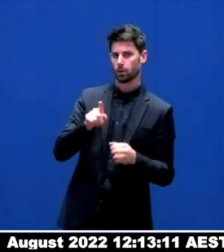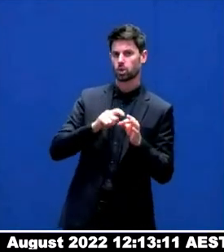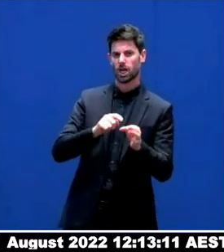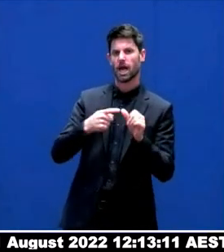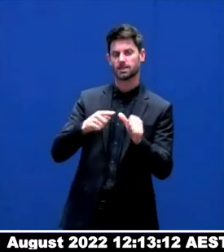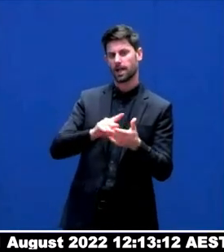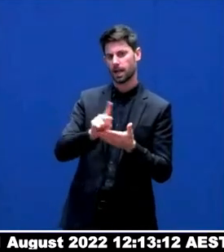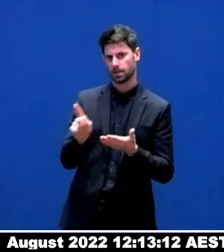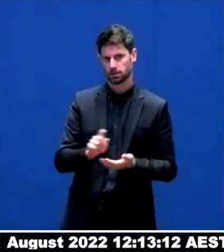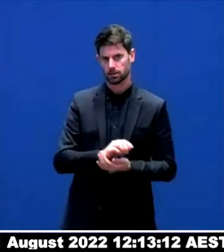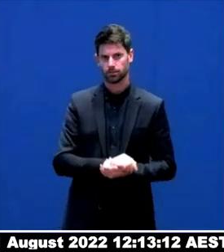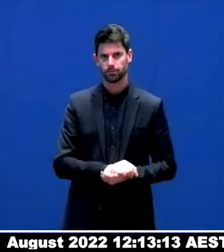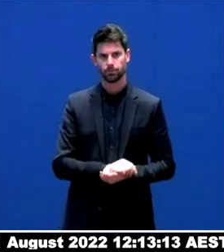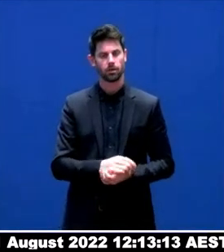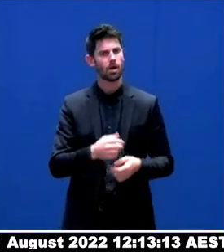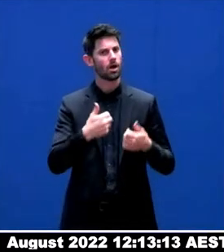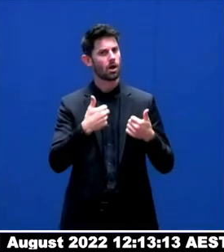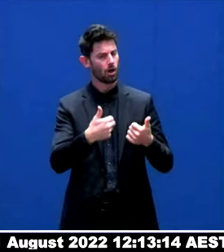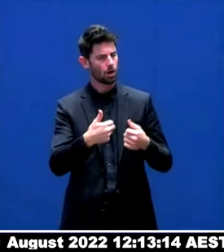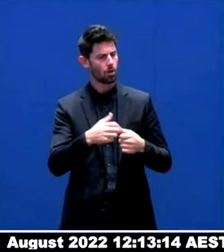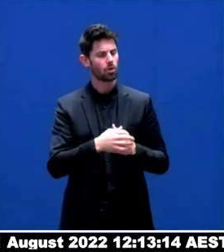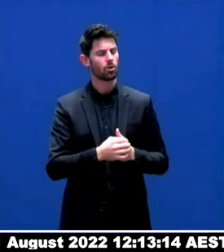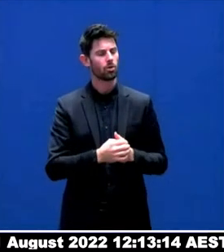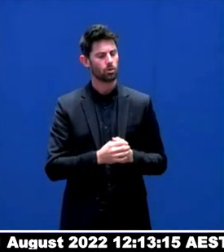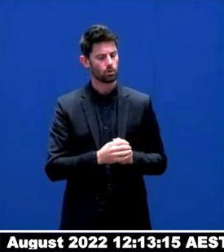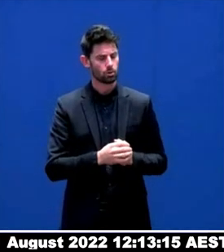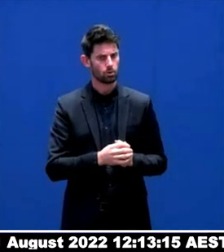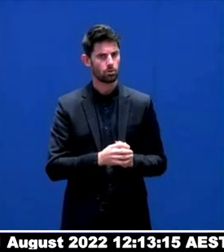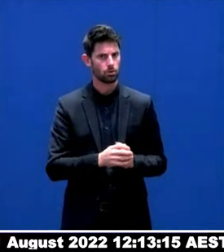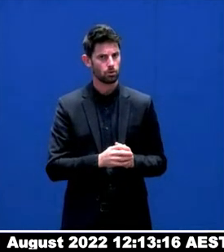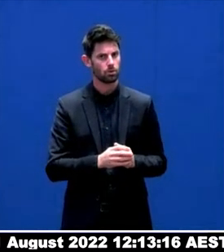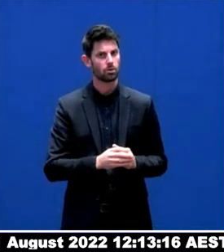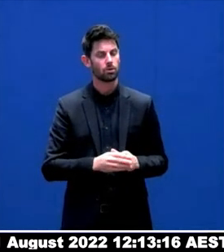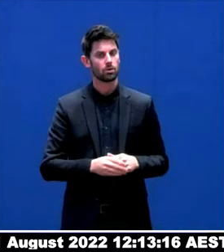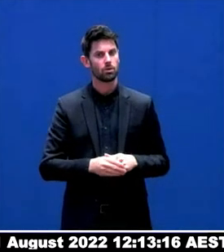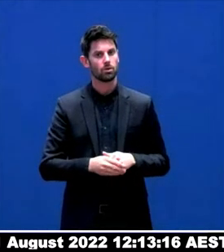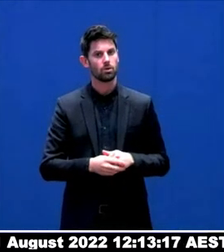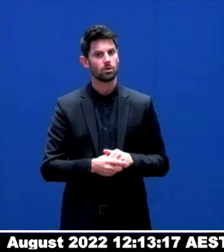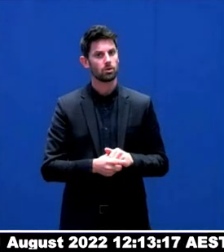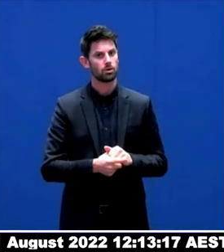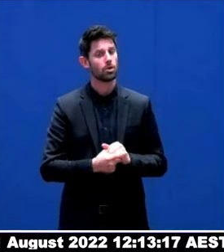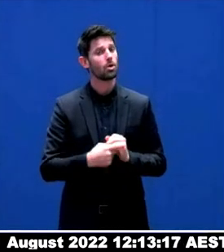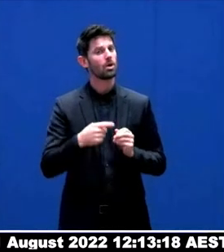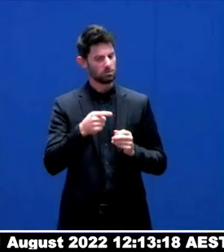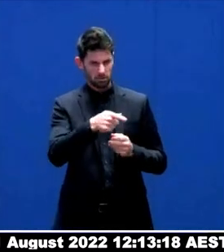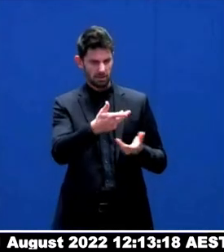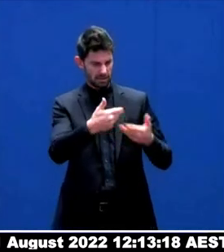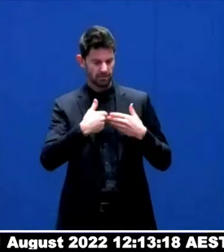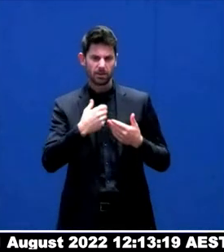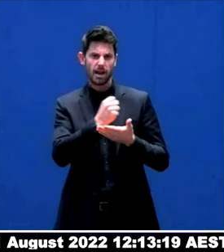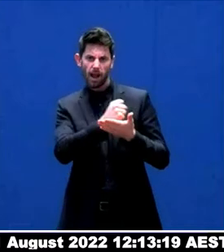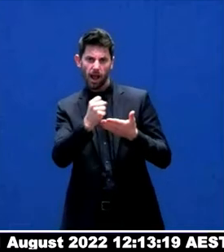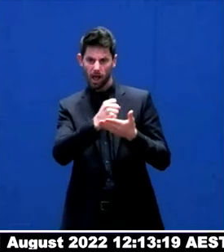And in terms of then some of the data that you've provided us for waiting